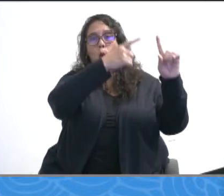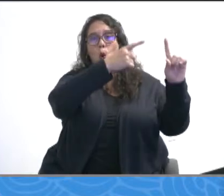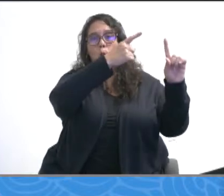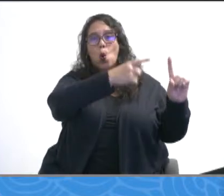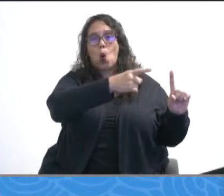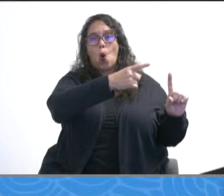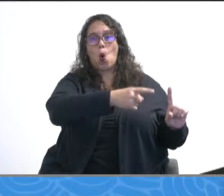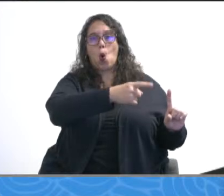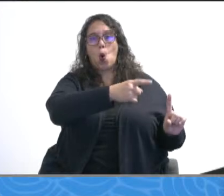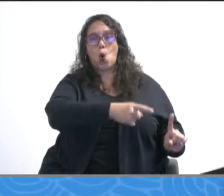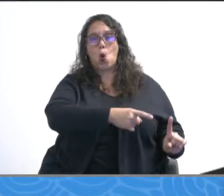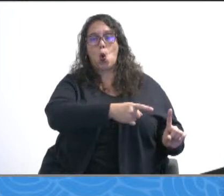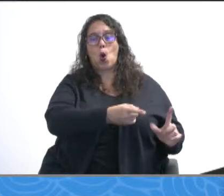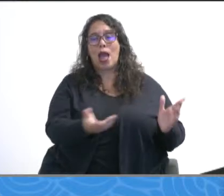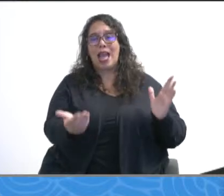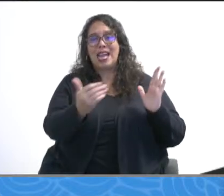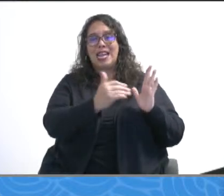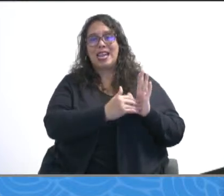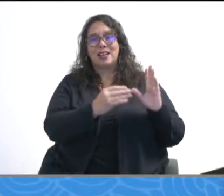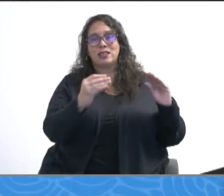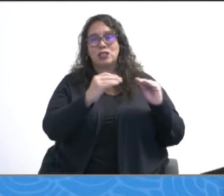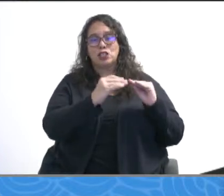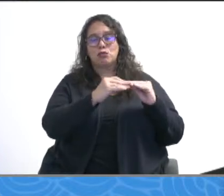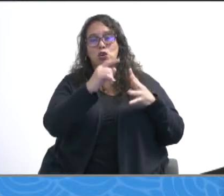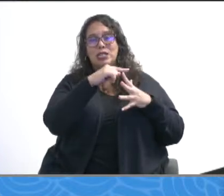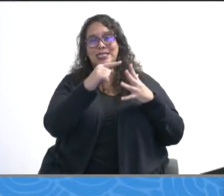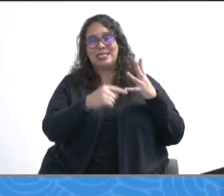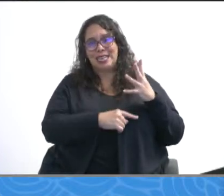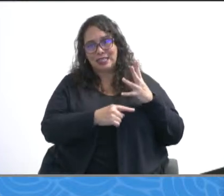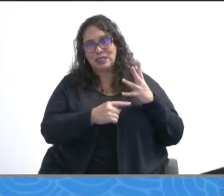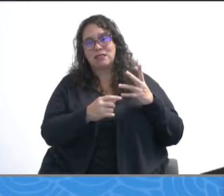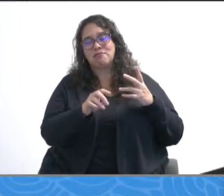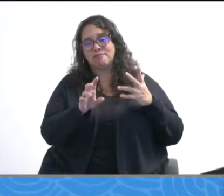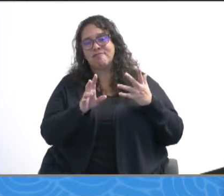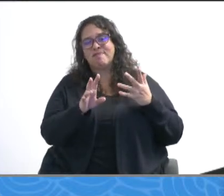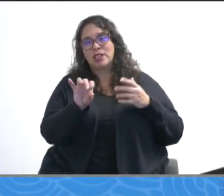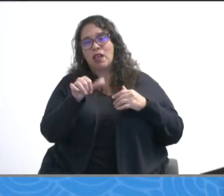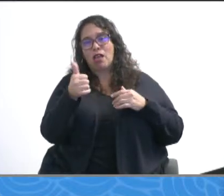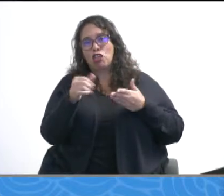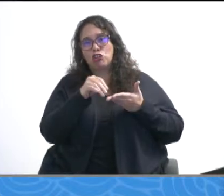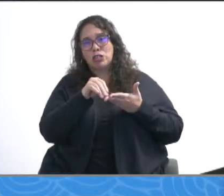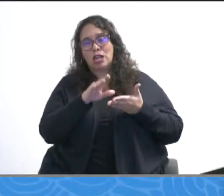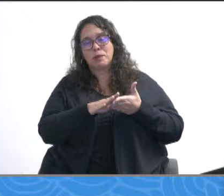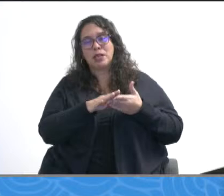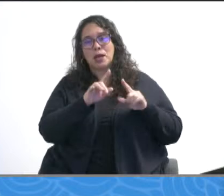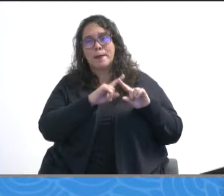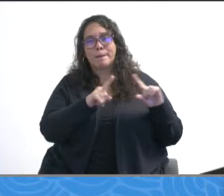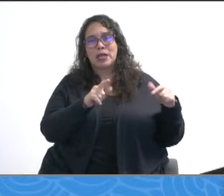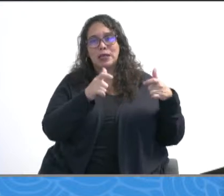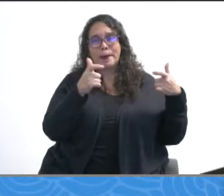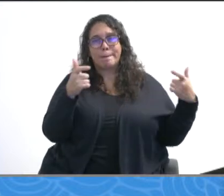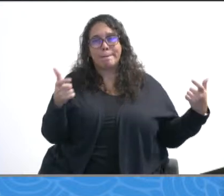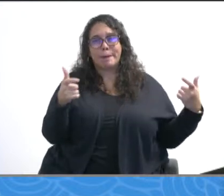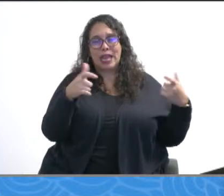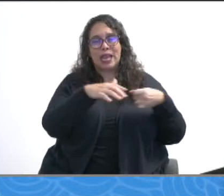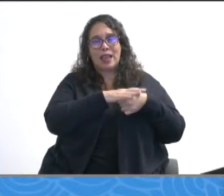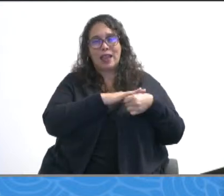And again, there's much more detail in our update document that these are the biggest areas and the goals that the LCAP has.